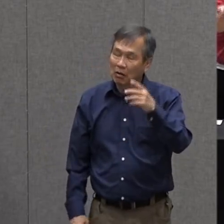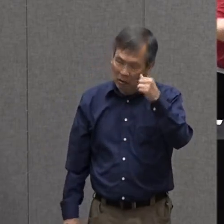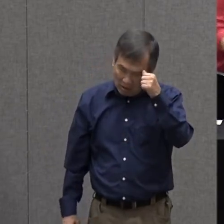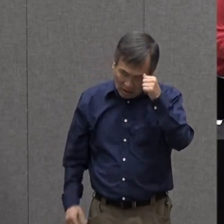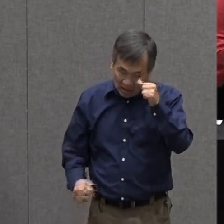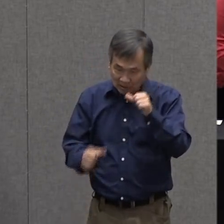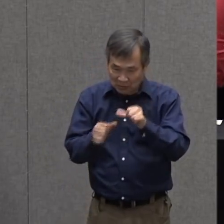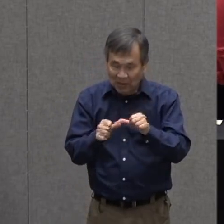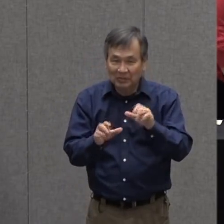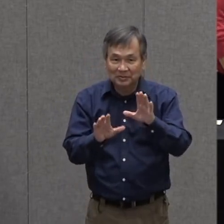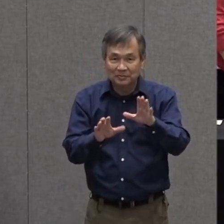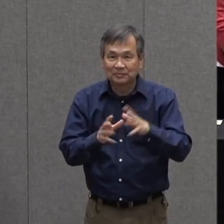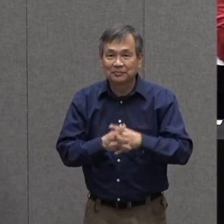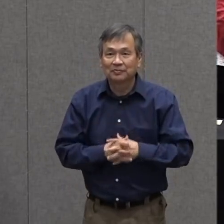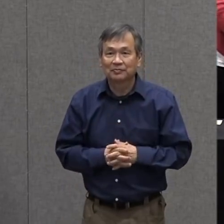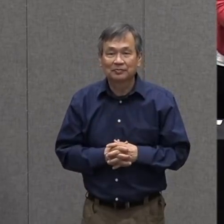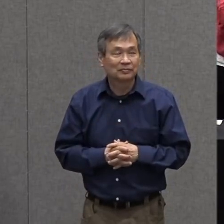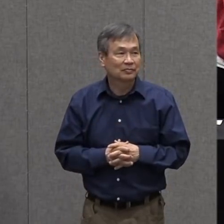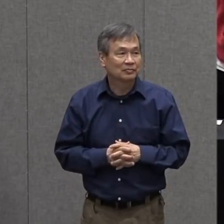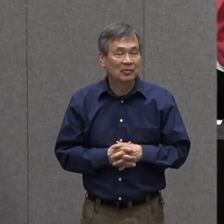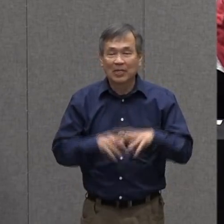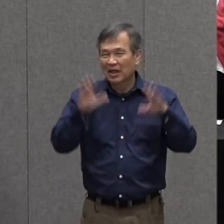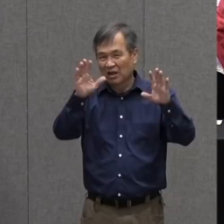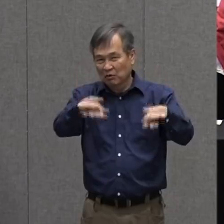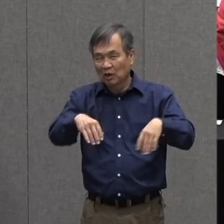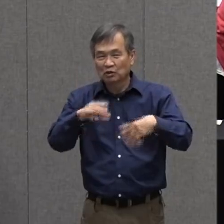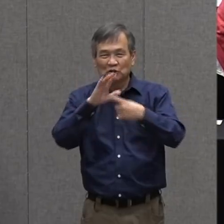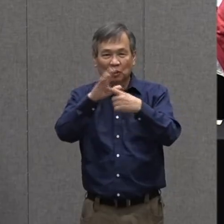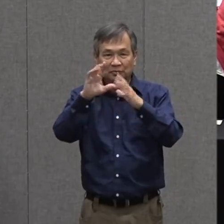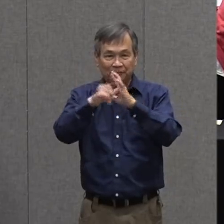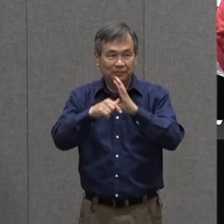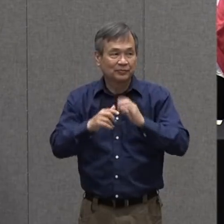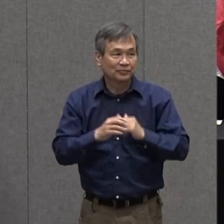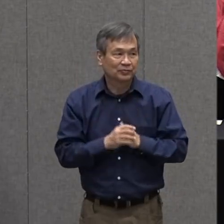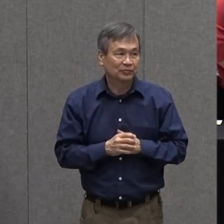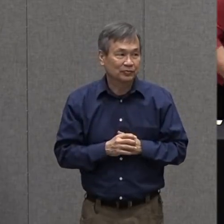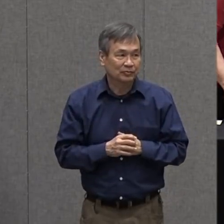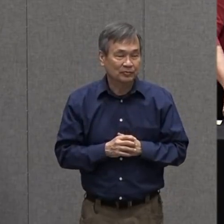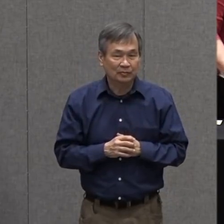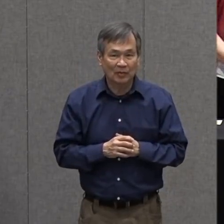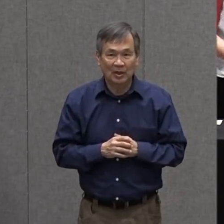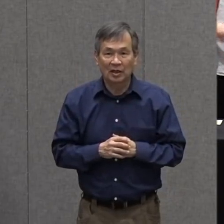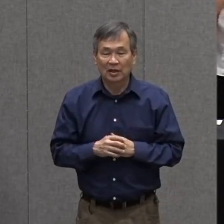It's okay. We'll do it later. We'll do it in a minute. All right. So I'm gonna roll, I got a five.